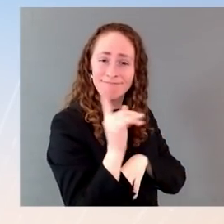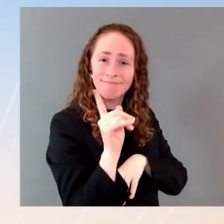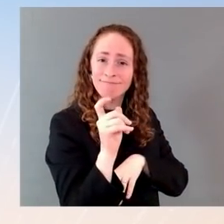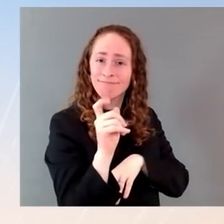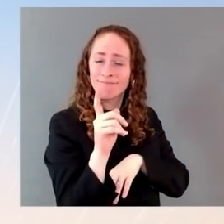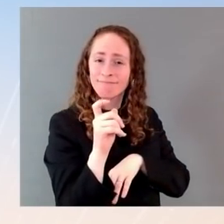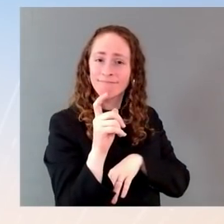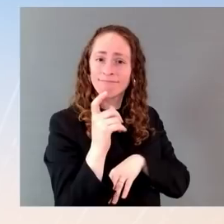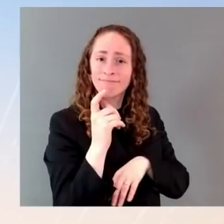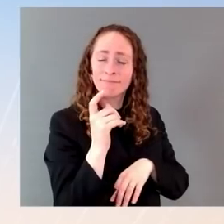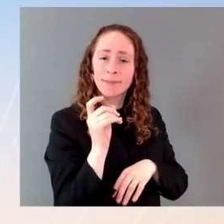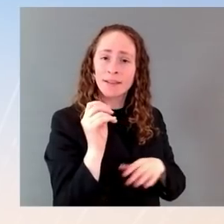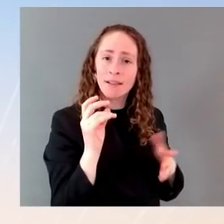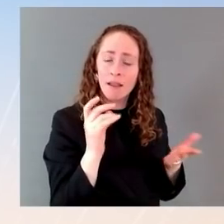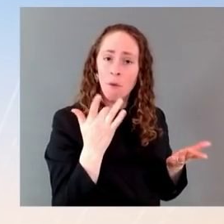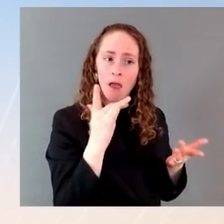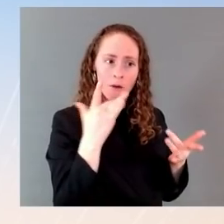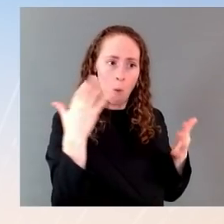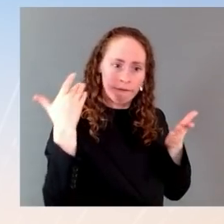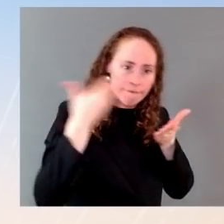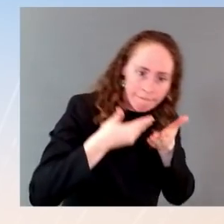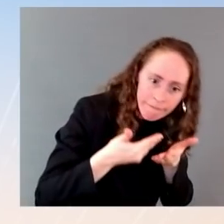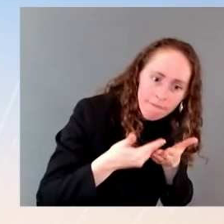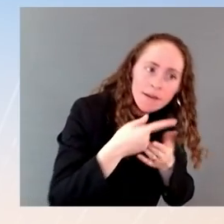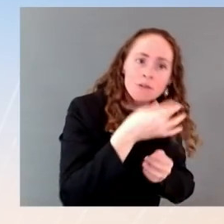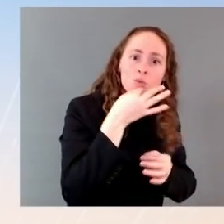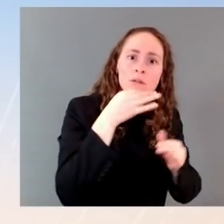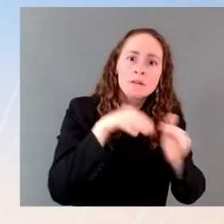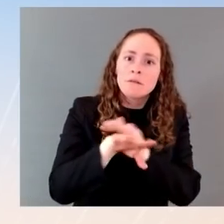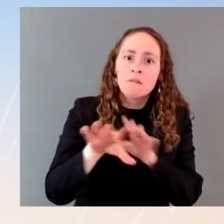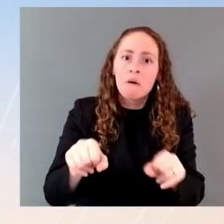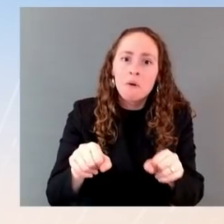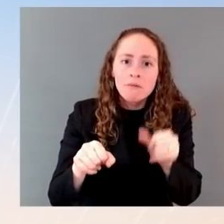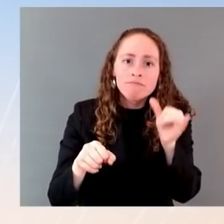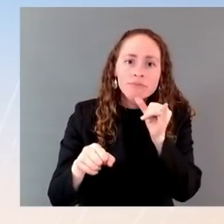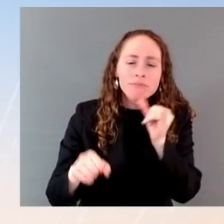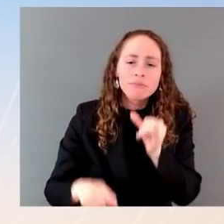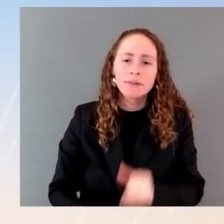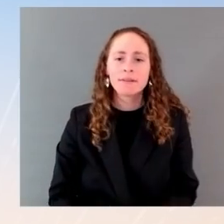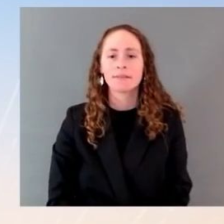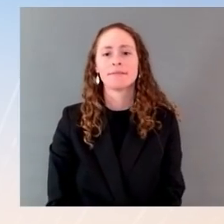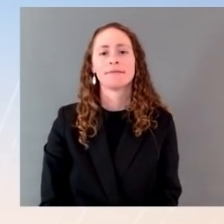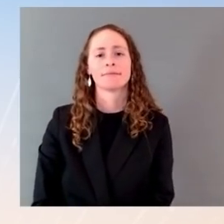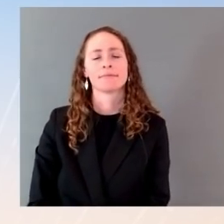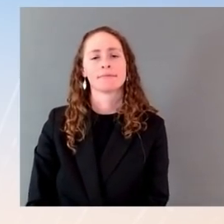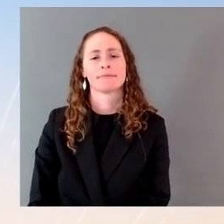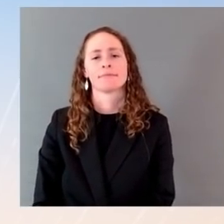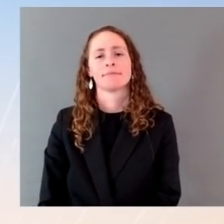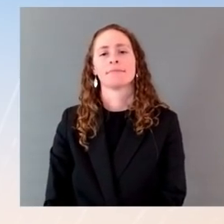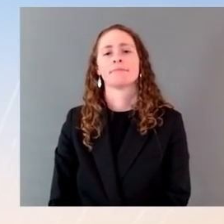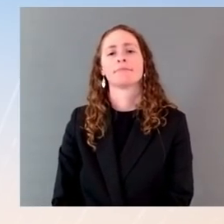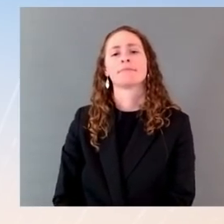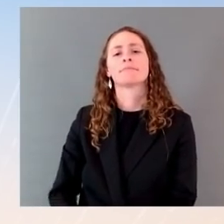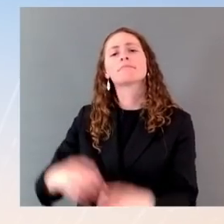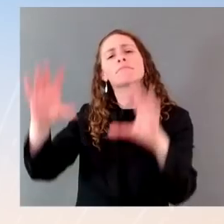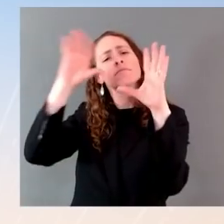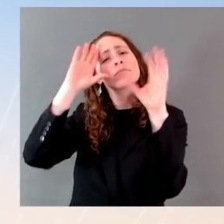of the last several weeks. What they agreed to at the end of the call was that there would be close coordination and discussion at national --